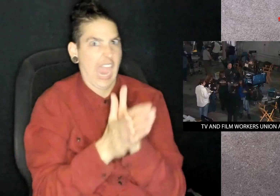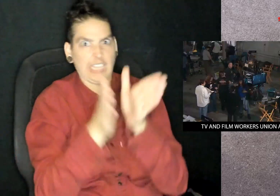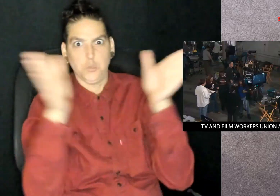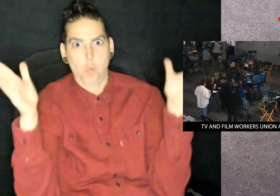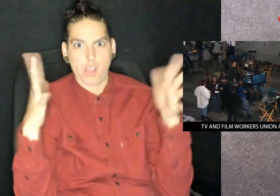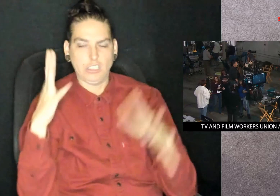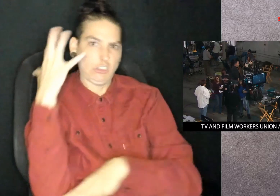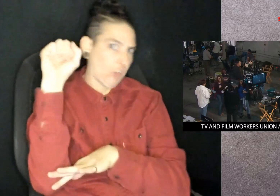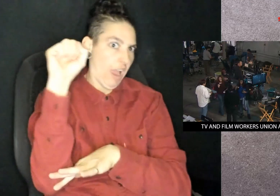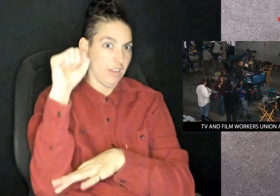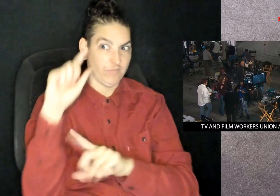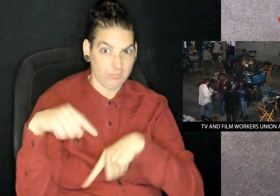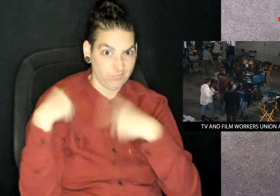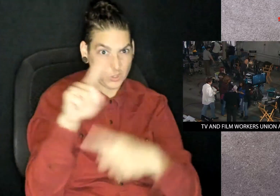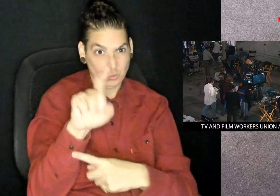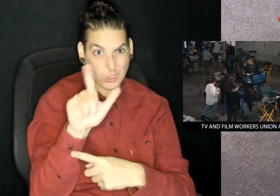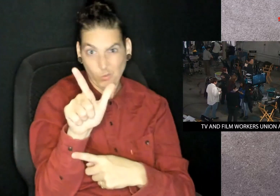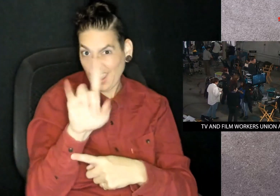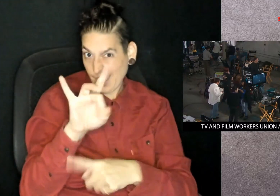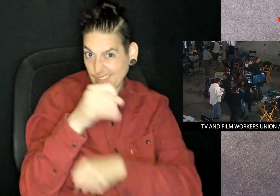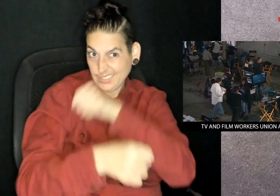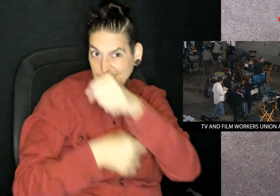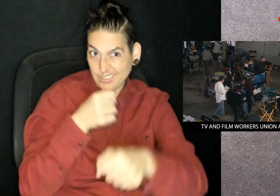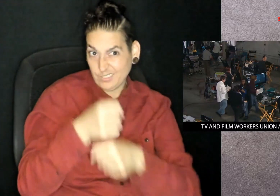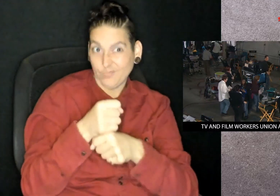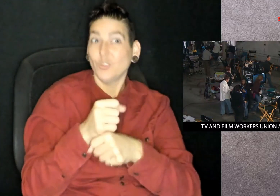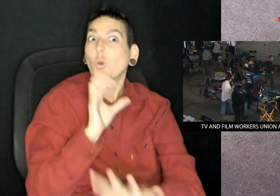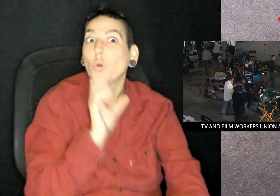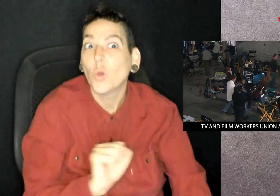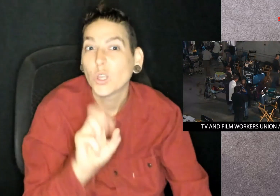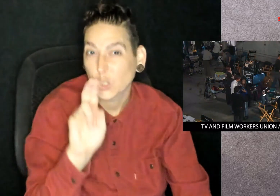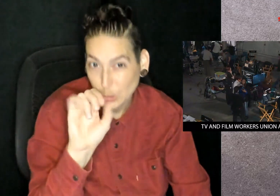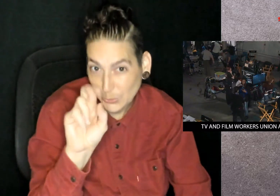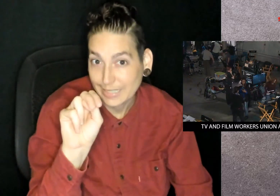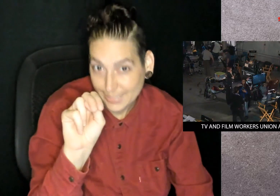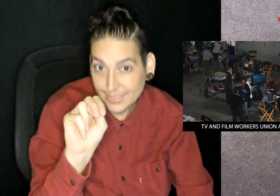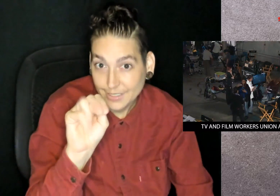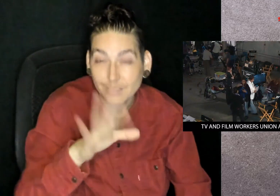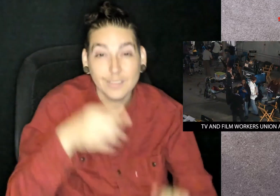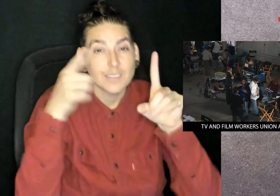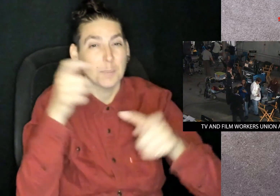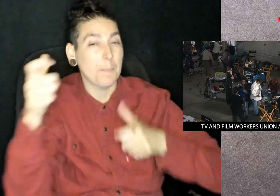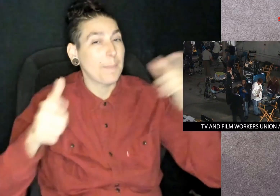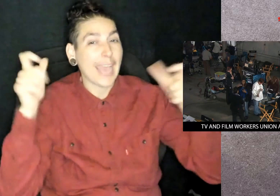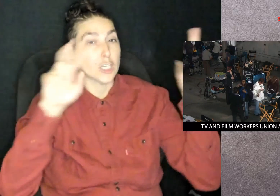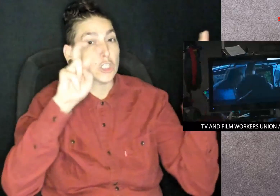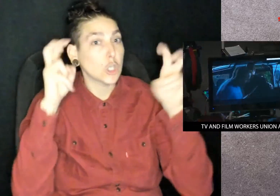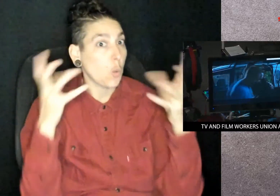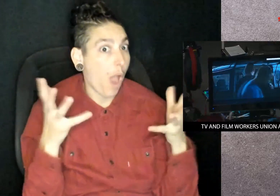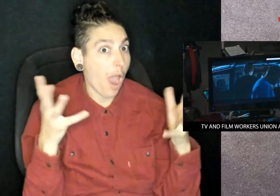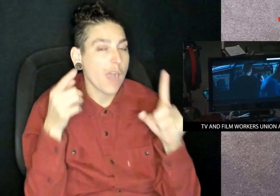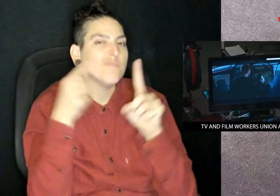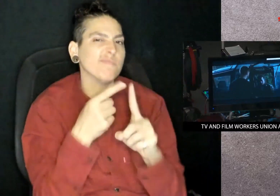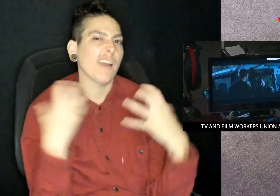this is the first nationwide strike for the 128-year-old union with the major issues being